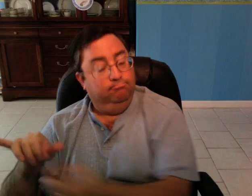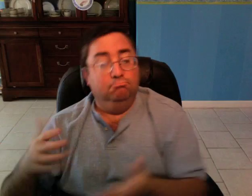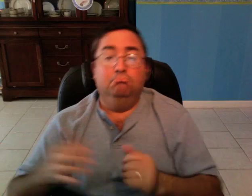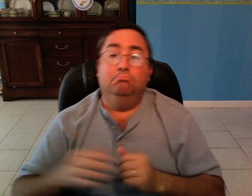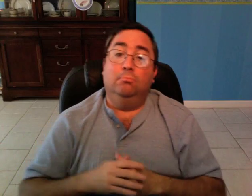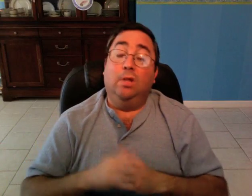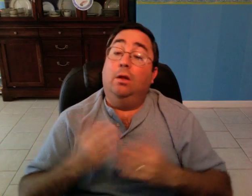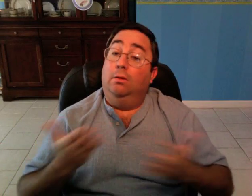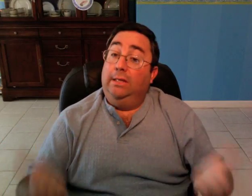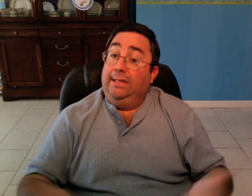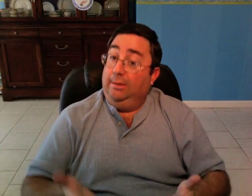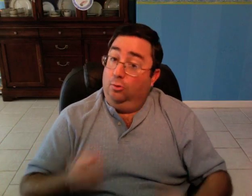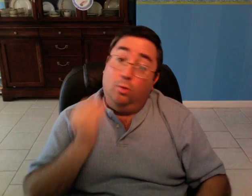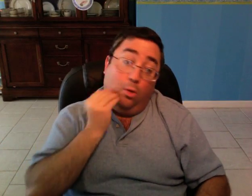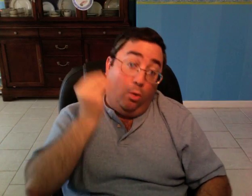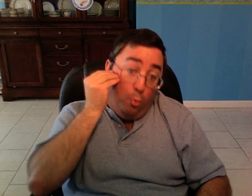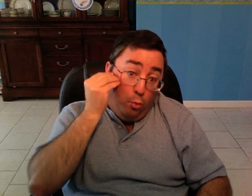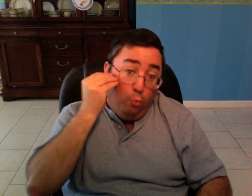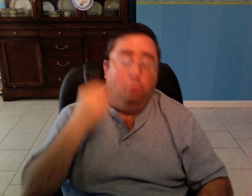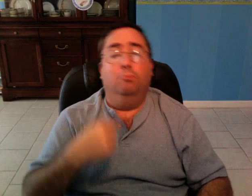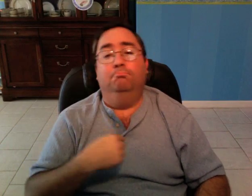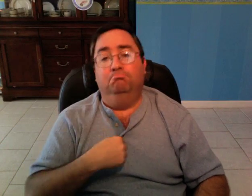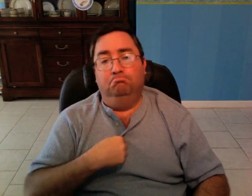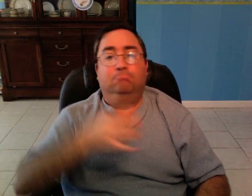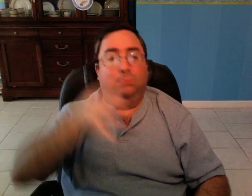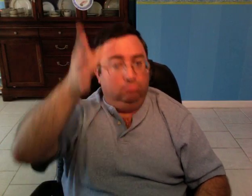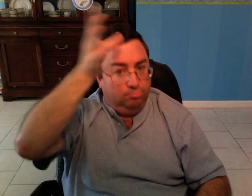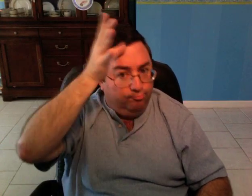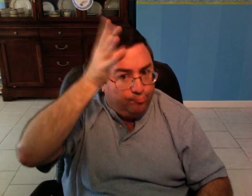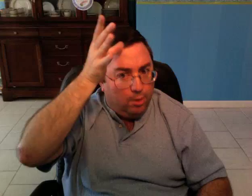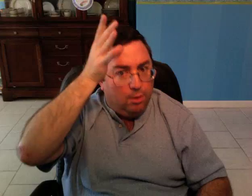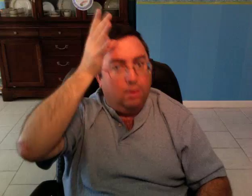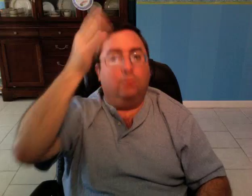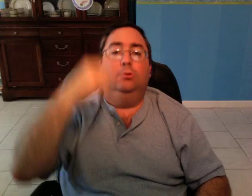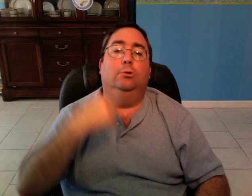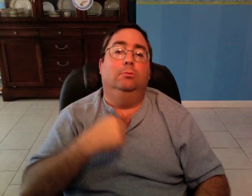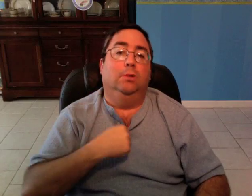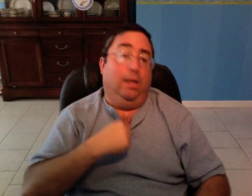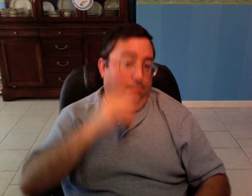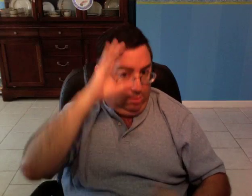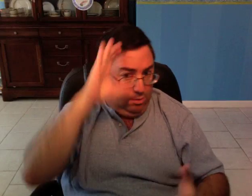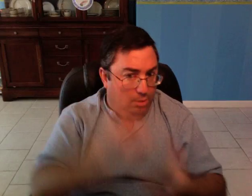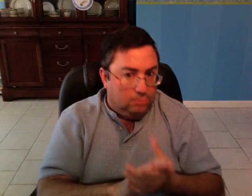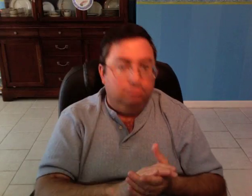Here at home, I'm a dad, a husband,